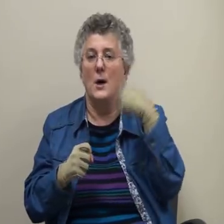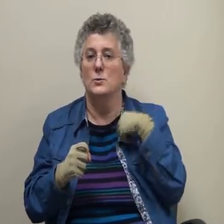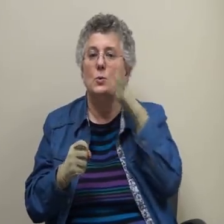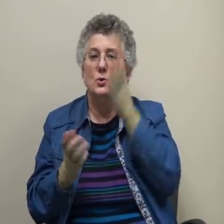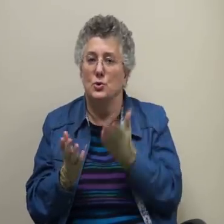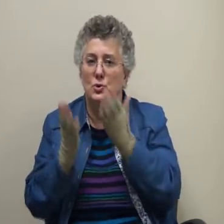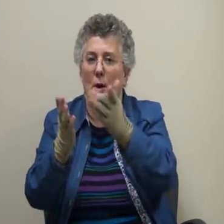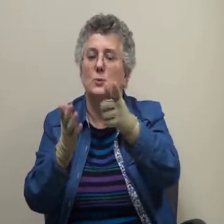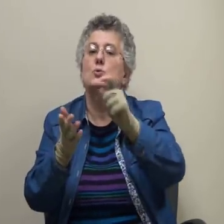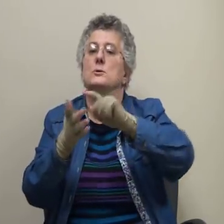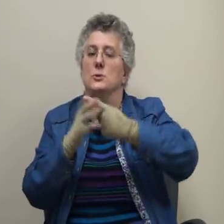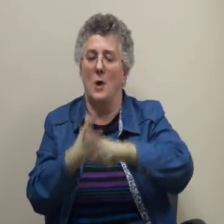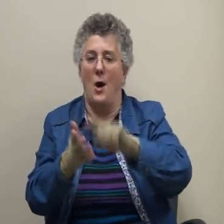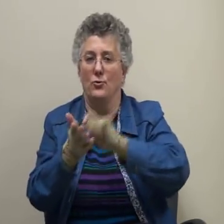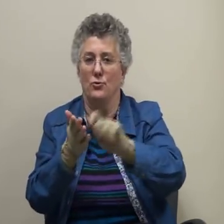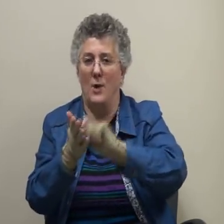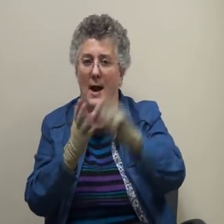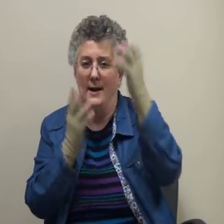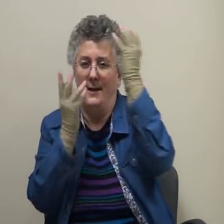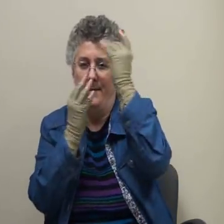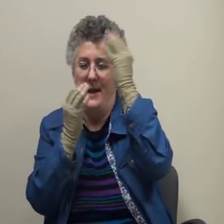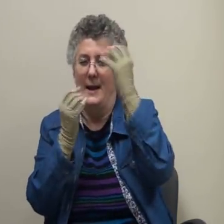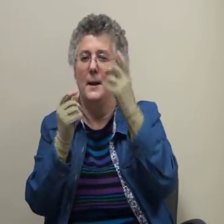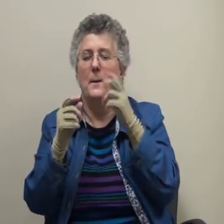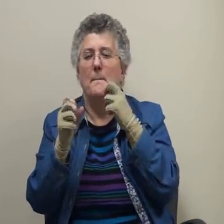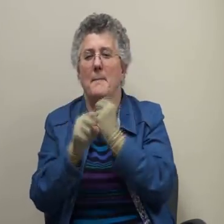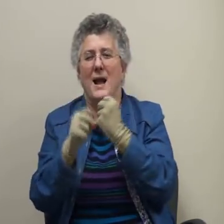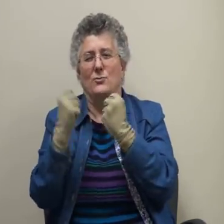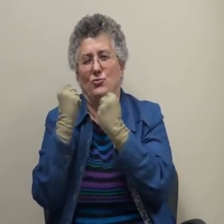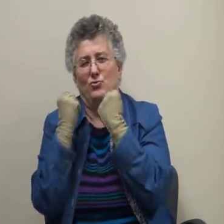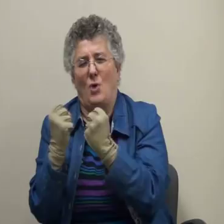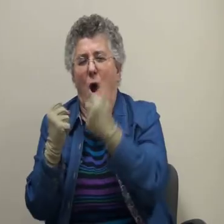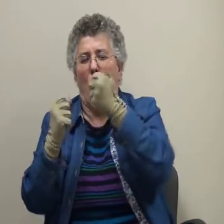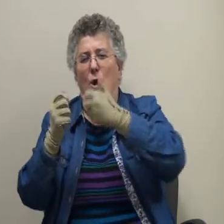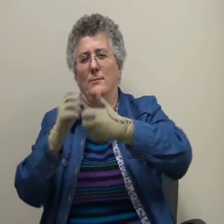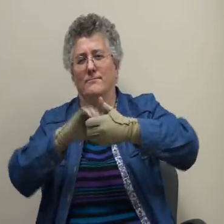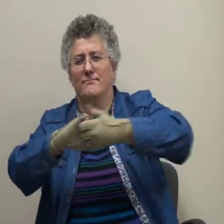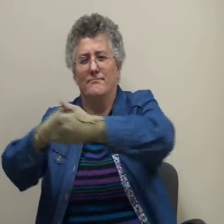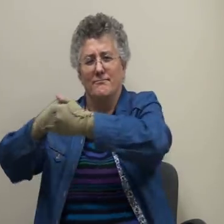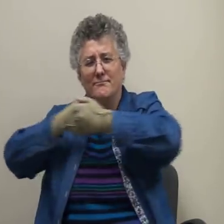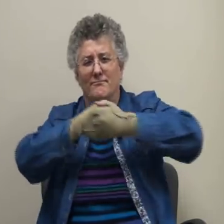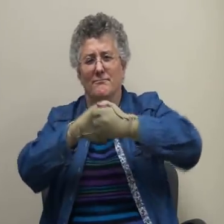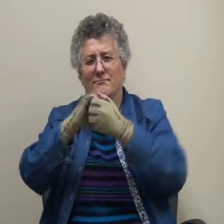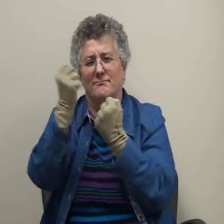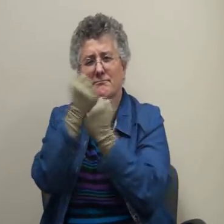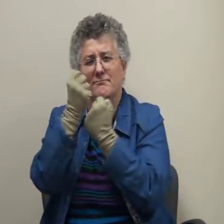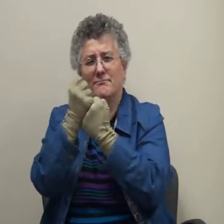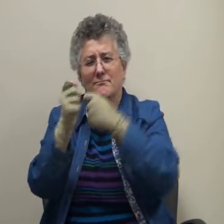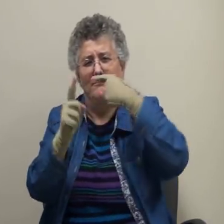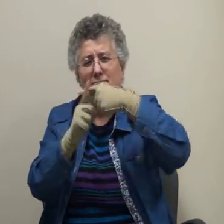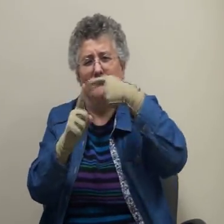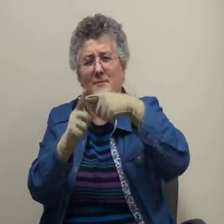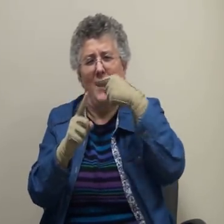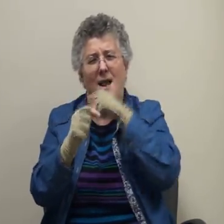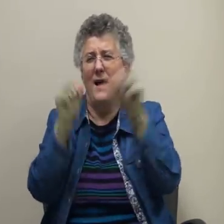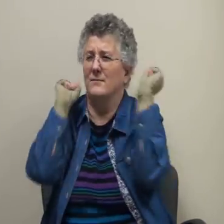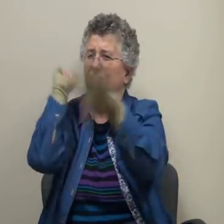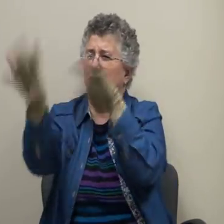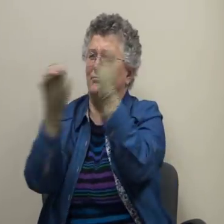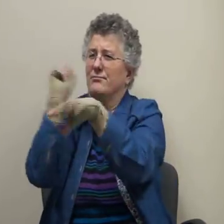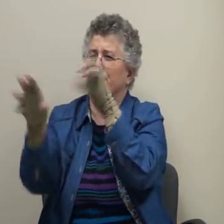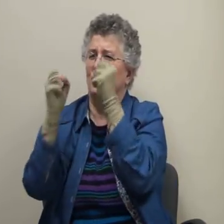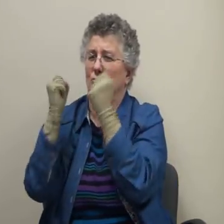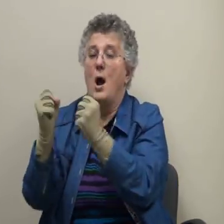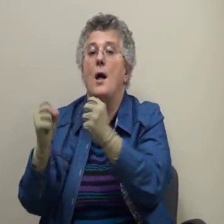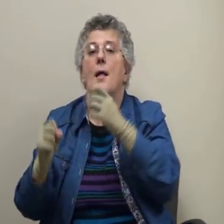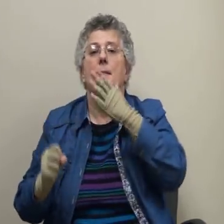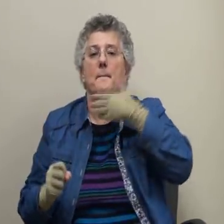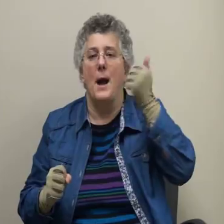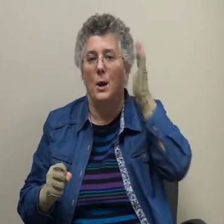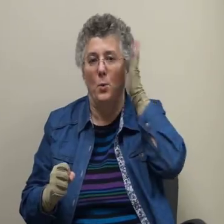I suggest you start writing and thinking about how to give positive support. The more strong support we have from our comments,the better it will be.